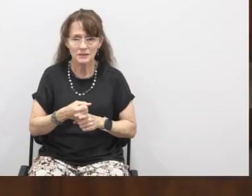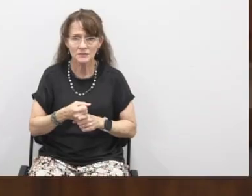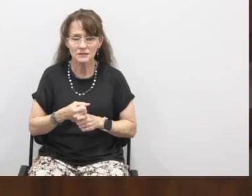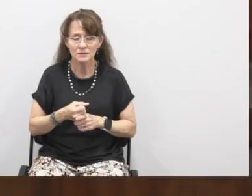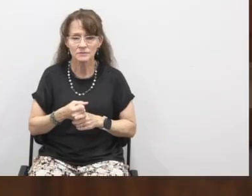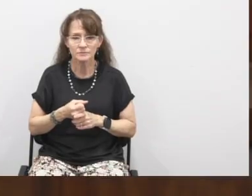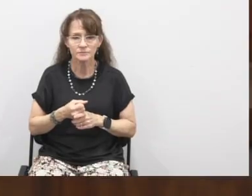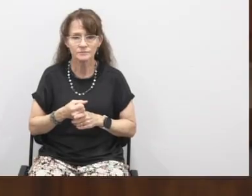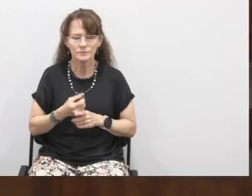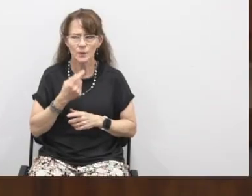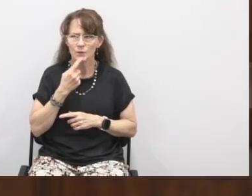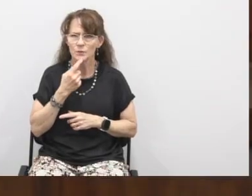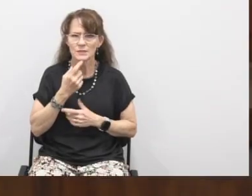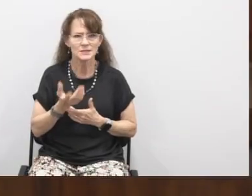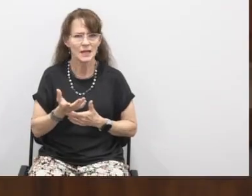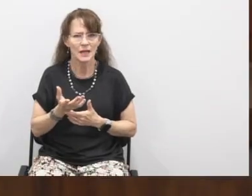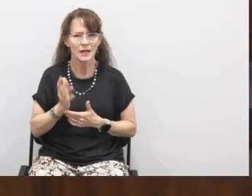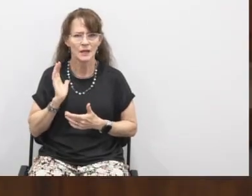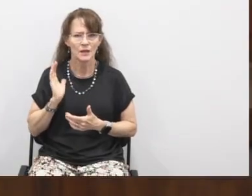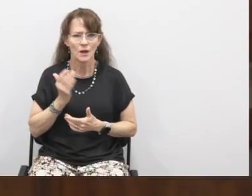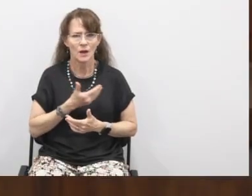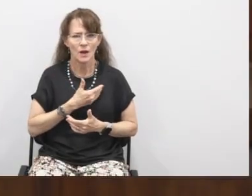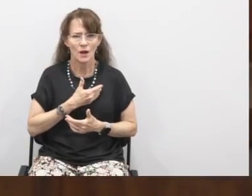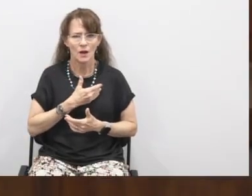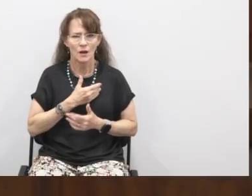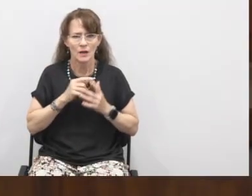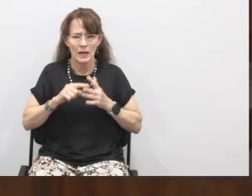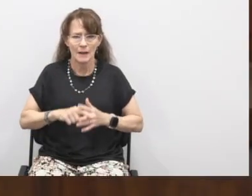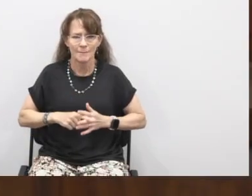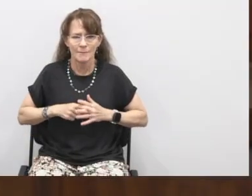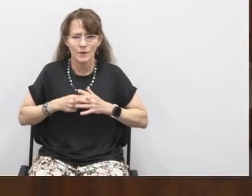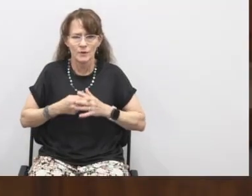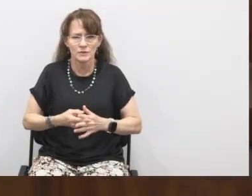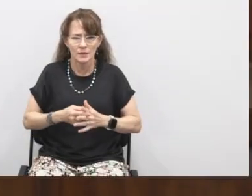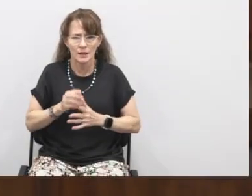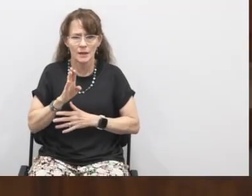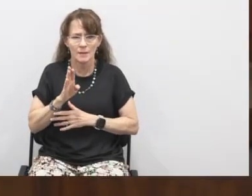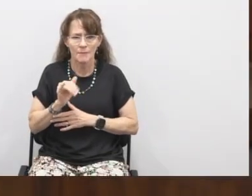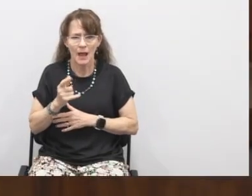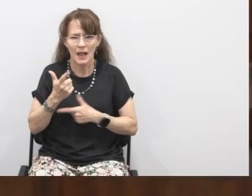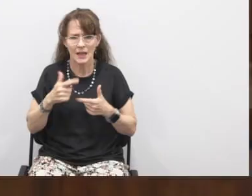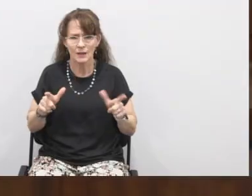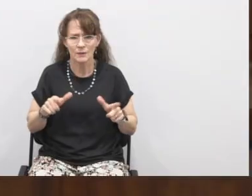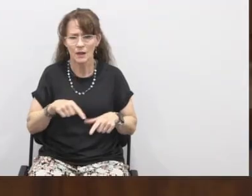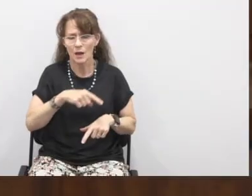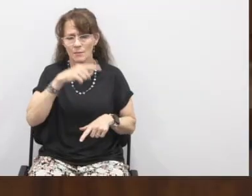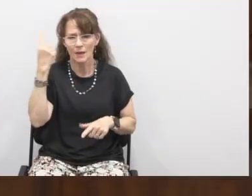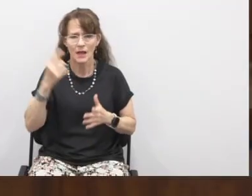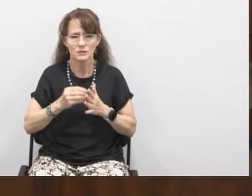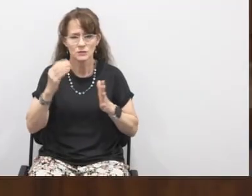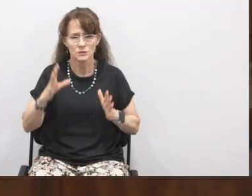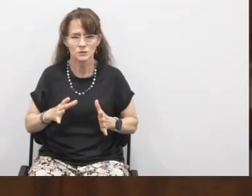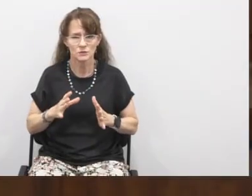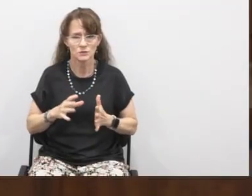What do we say to our emerging bilinguals, our Black students, our students with disabilities,